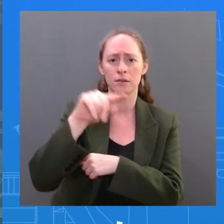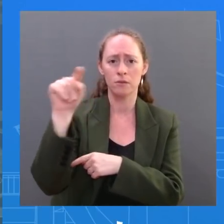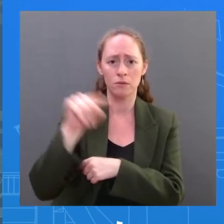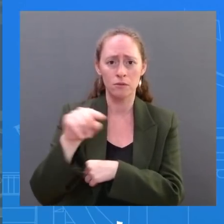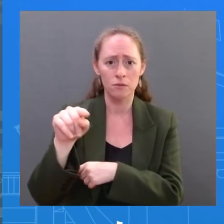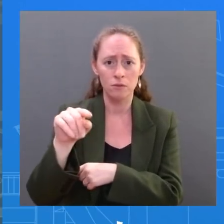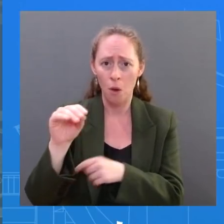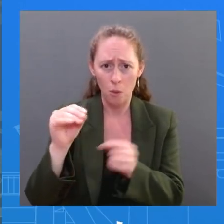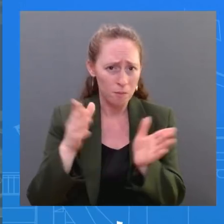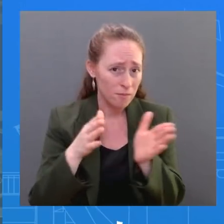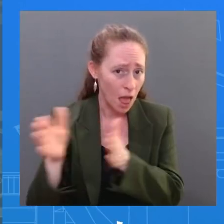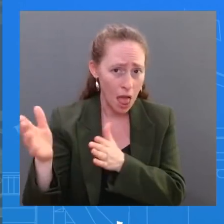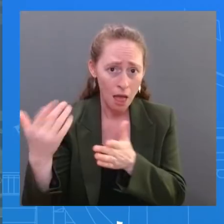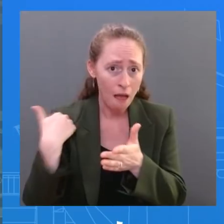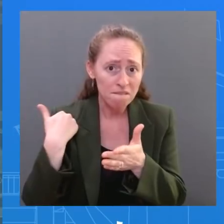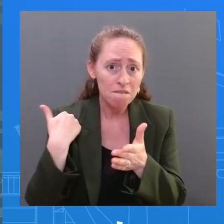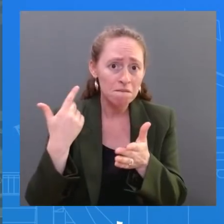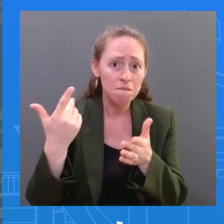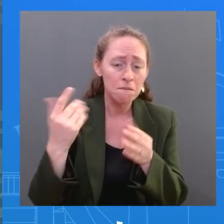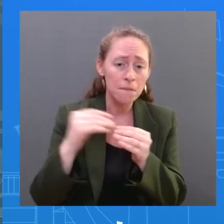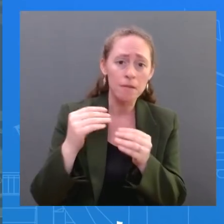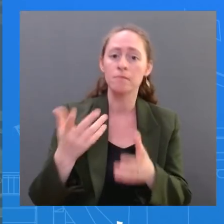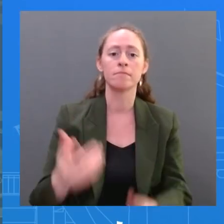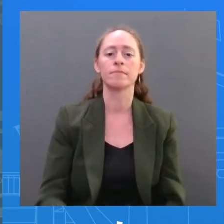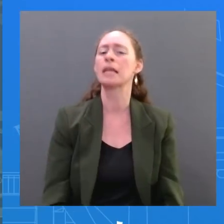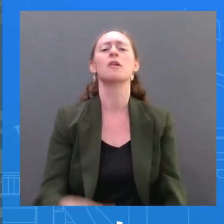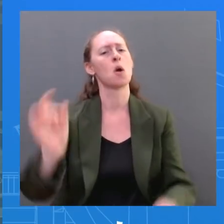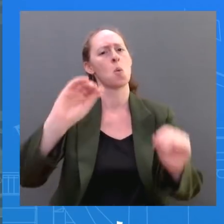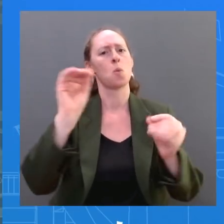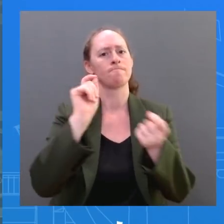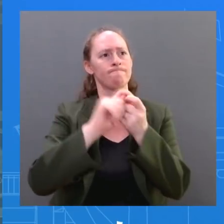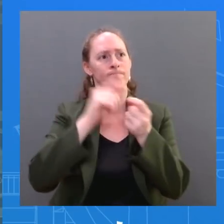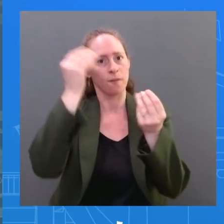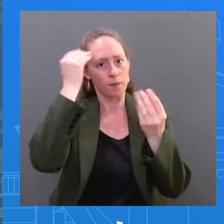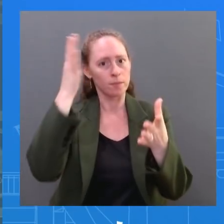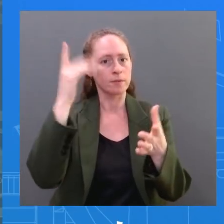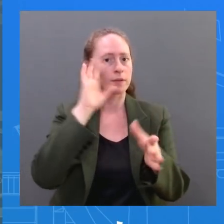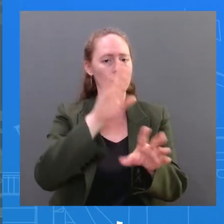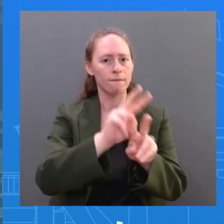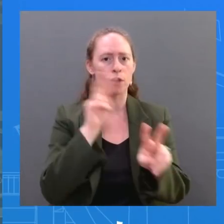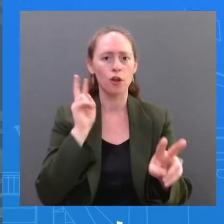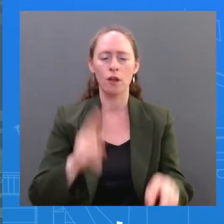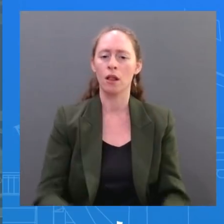I believe -- I believe that they haven't set a date yet for the former prime minister.